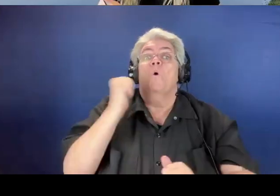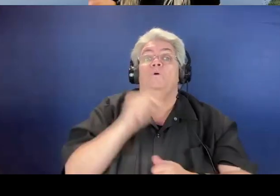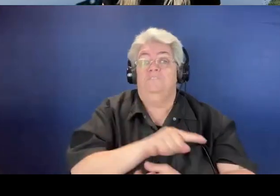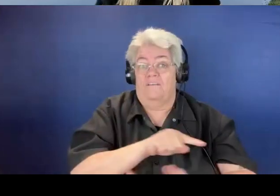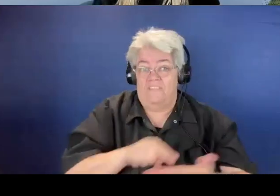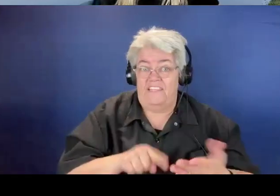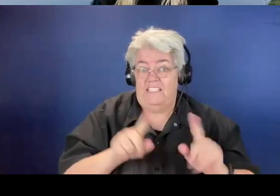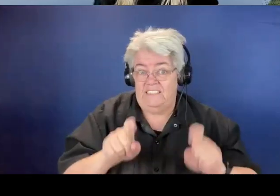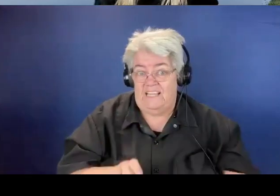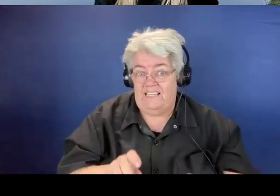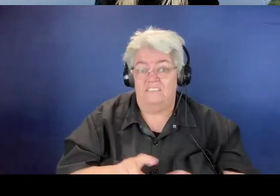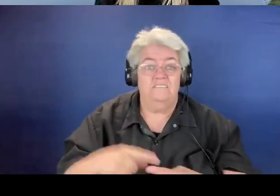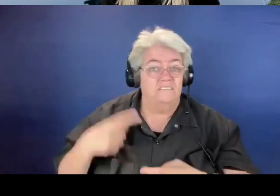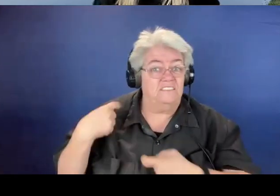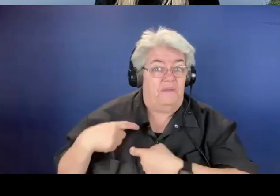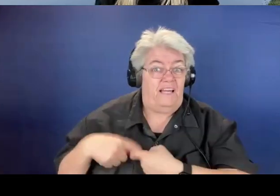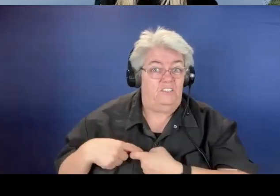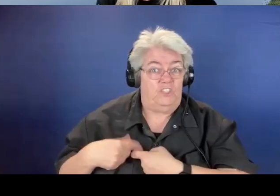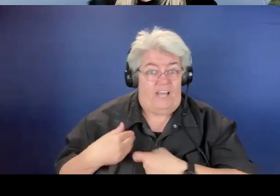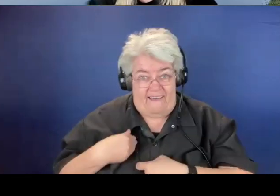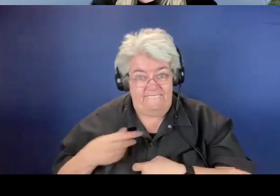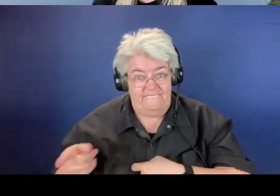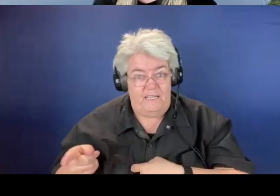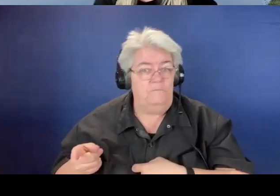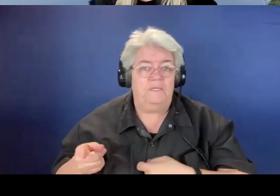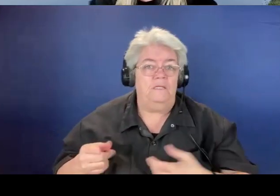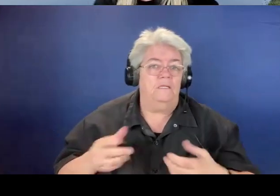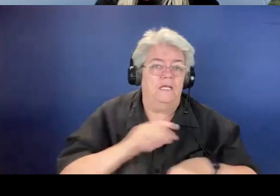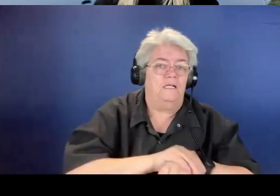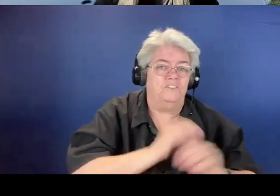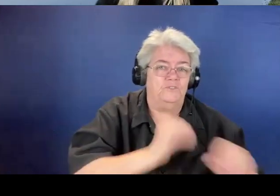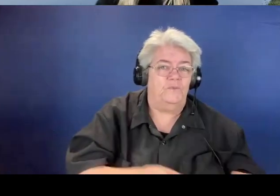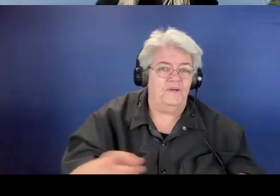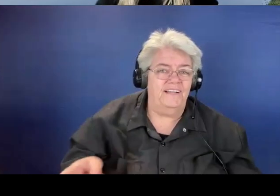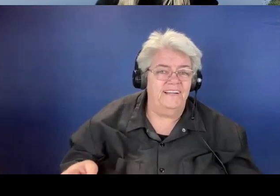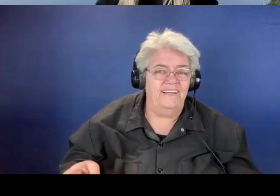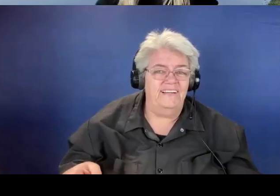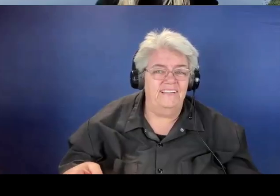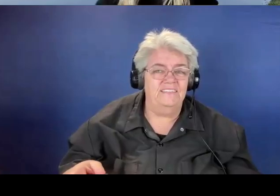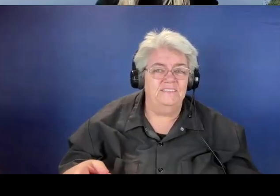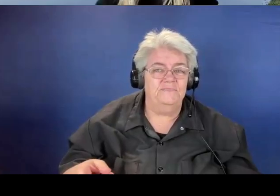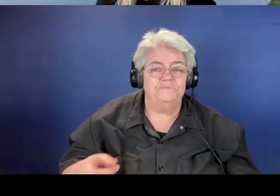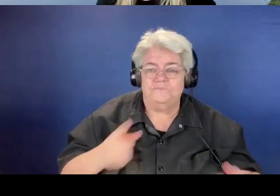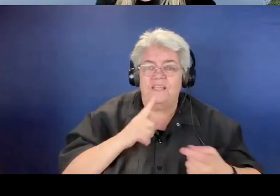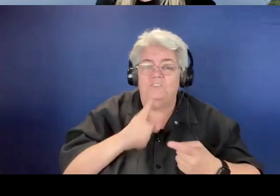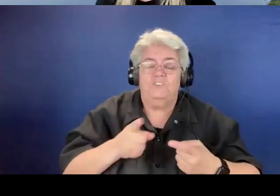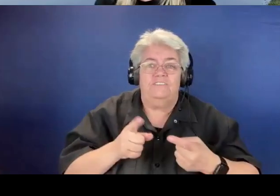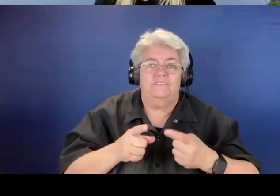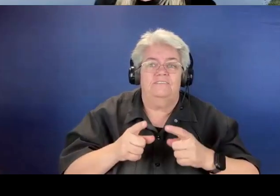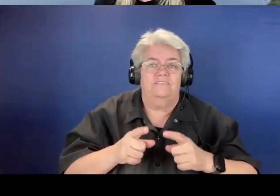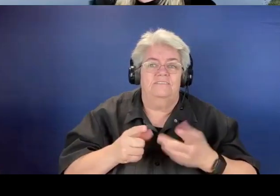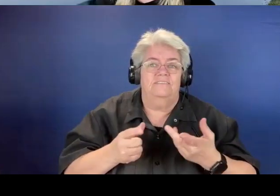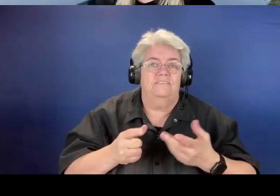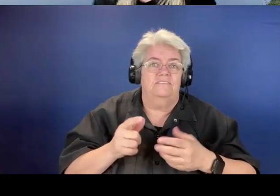Spanish, that might be the only language you find. Because it's really hard to find tests in some of these other languages as well